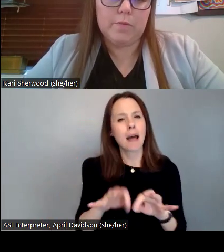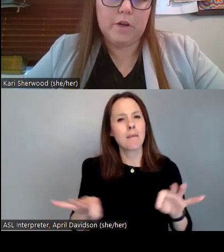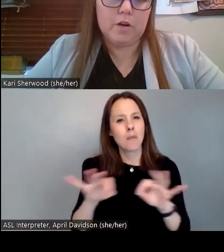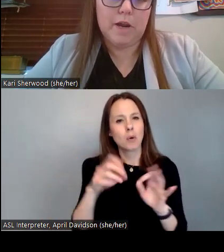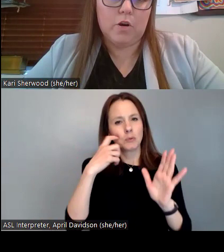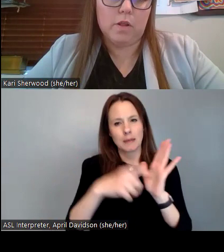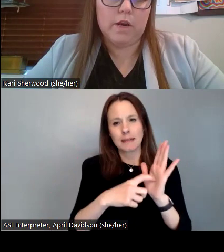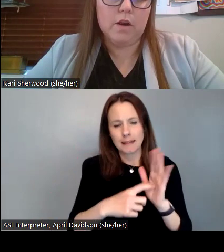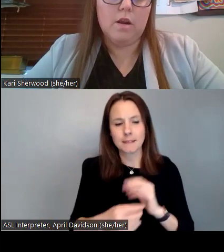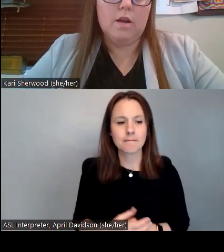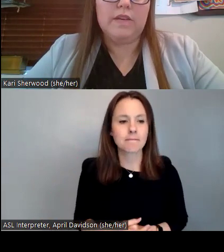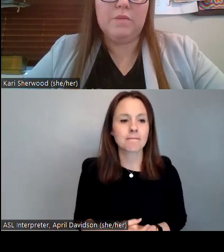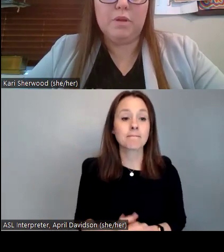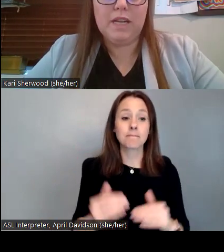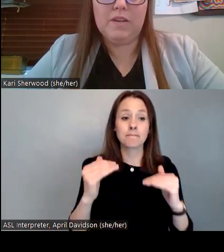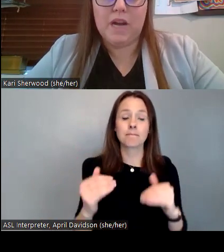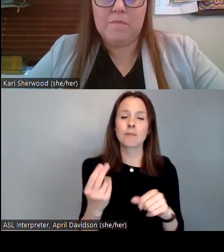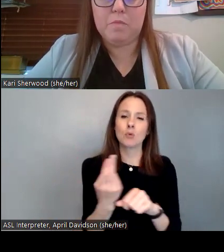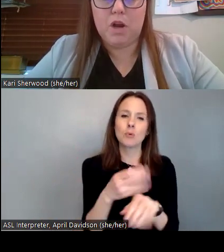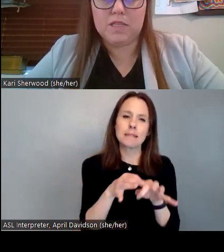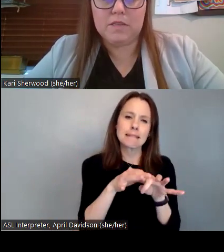we talked about earlier. Giving plenty of time to process